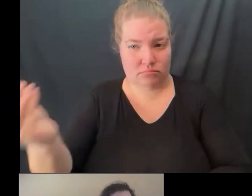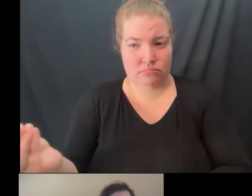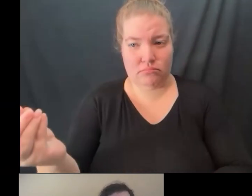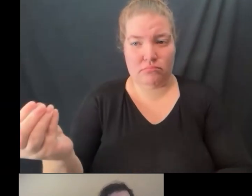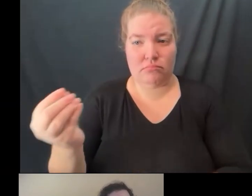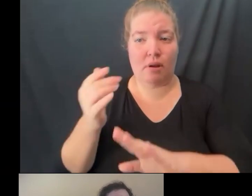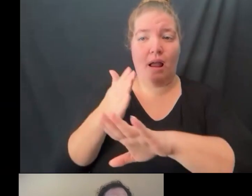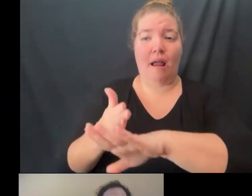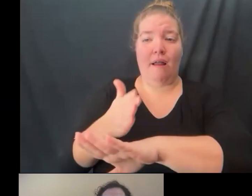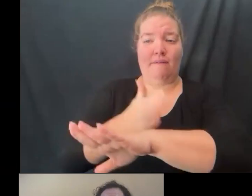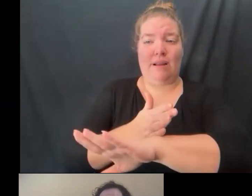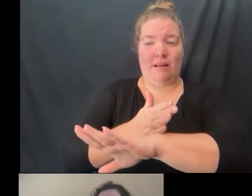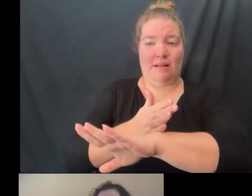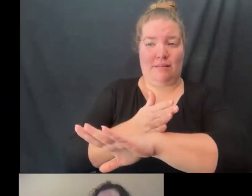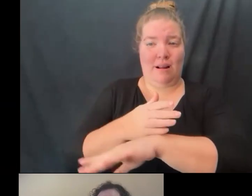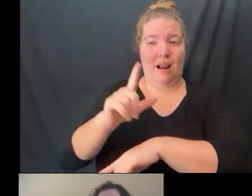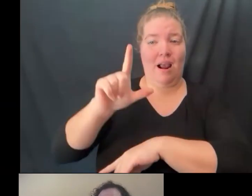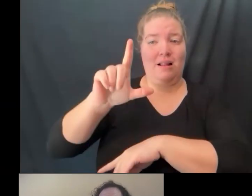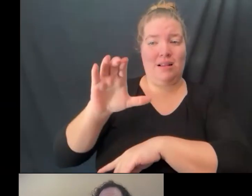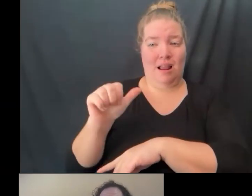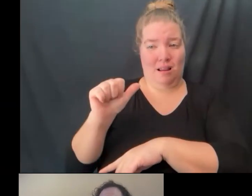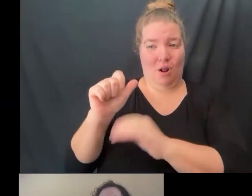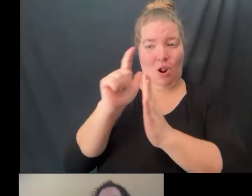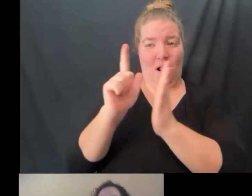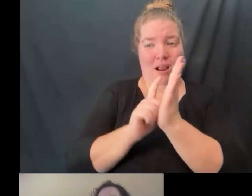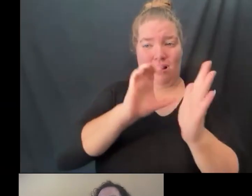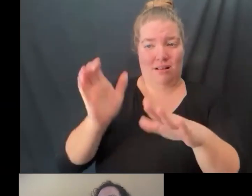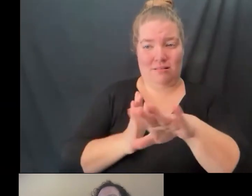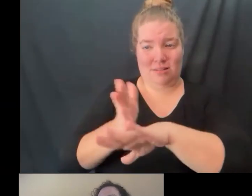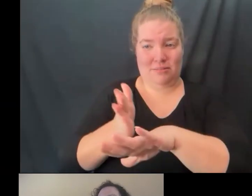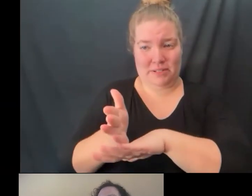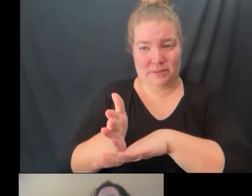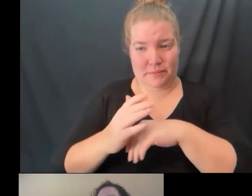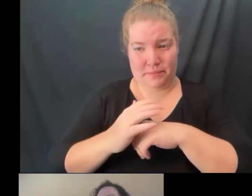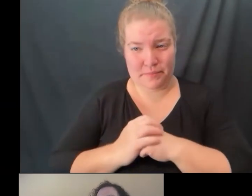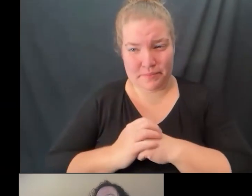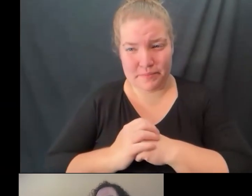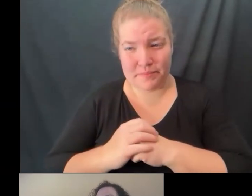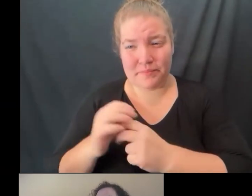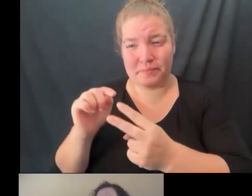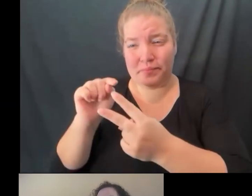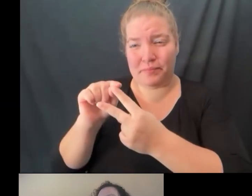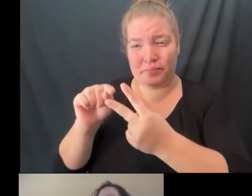some under the ACA and some before that. And so they have different rules for different things.